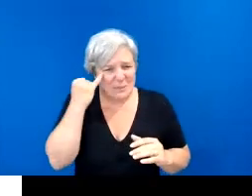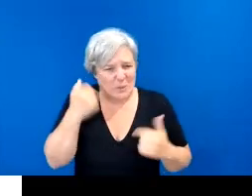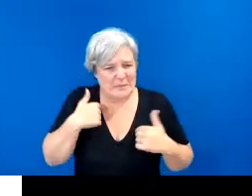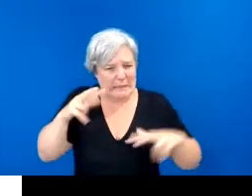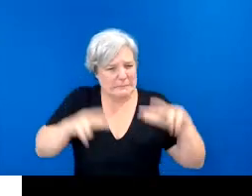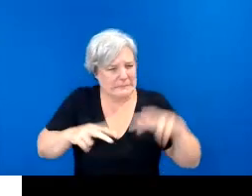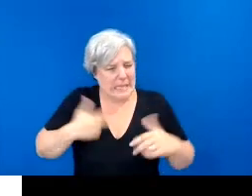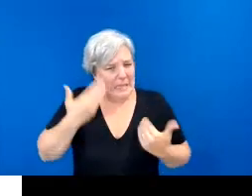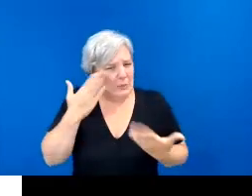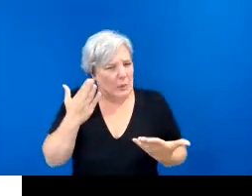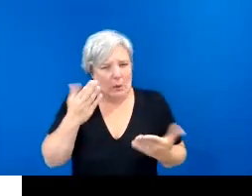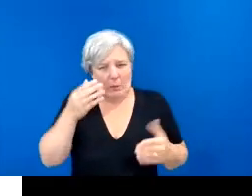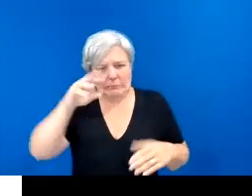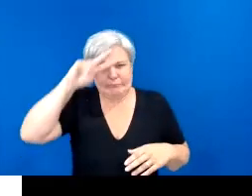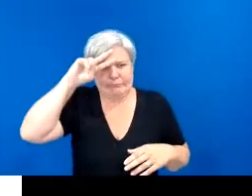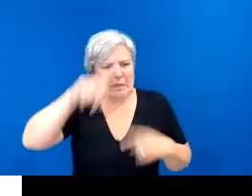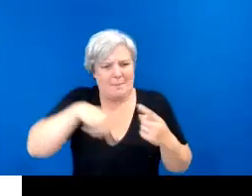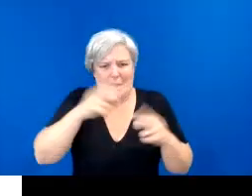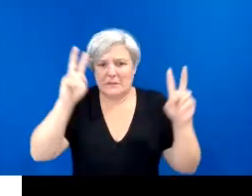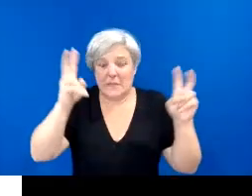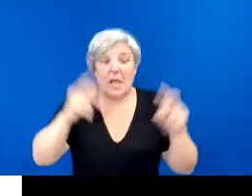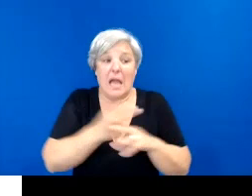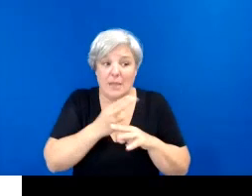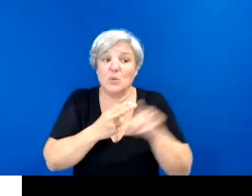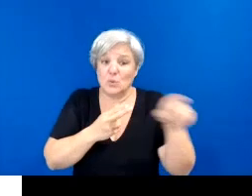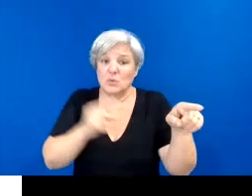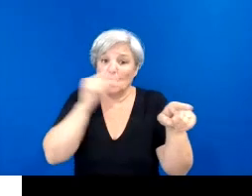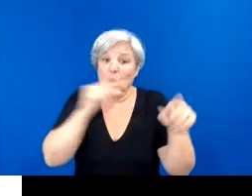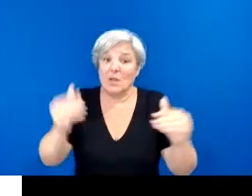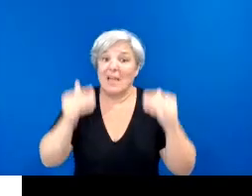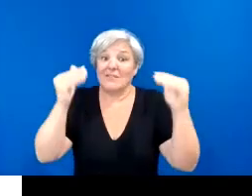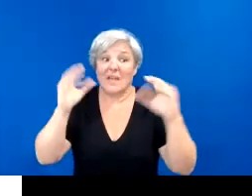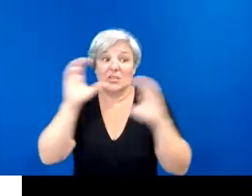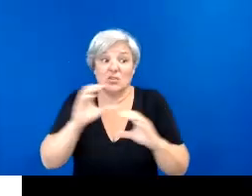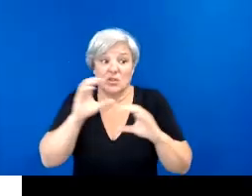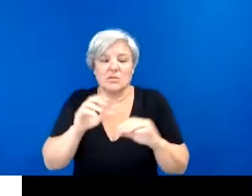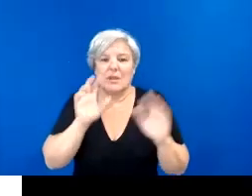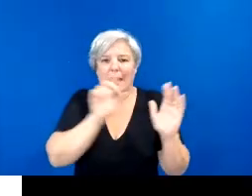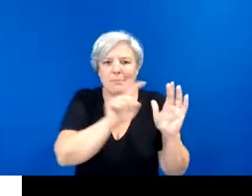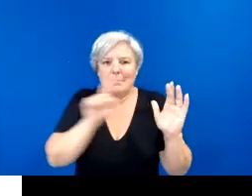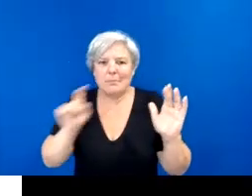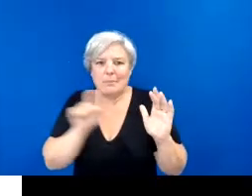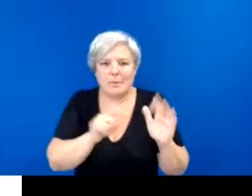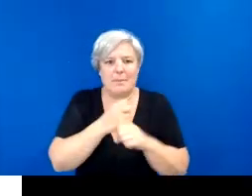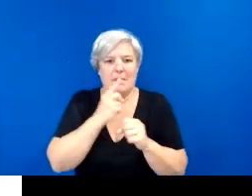I will go to Google Advanced Search and use its add and use its what is that called?